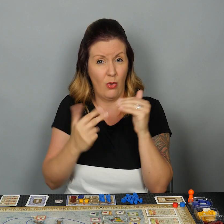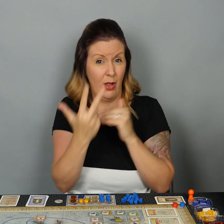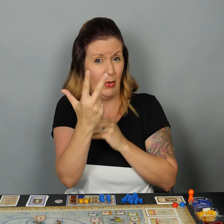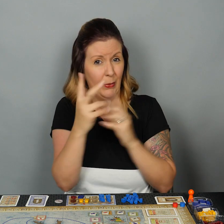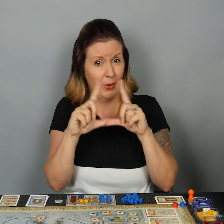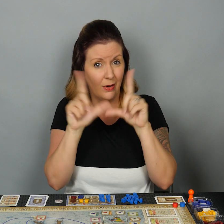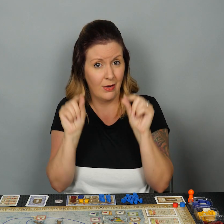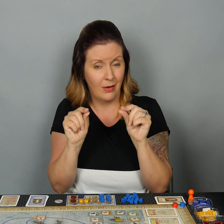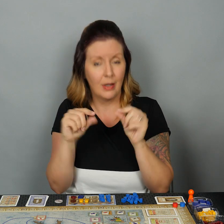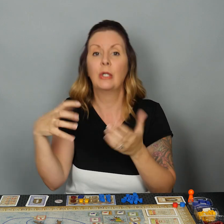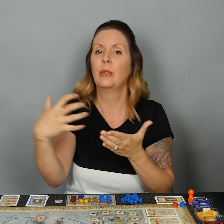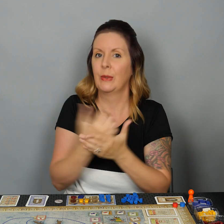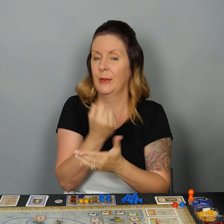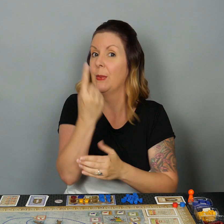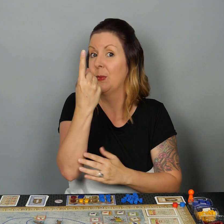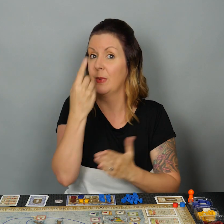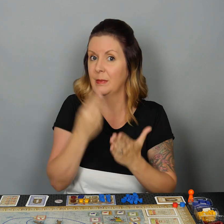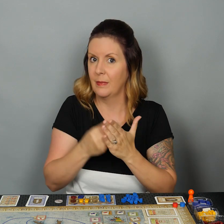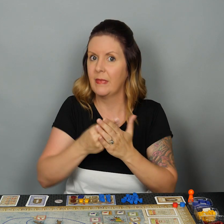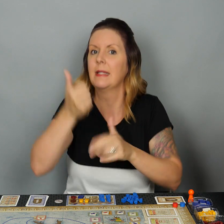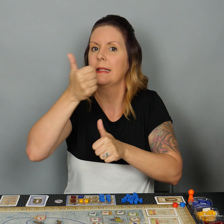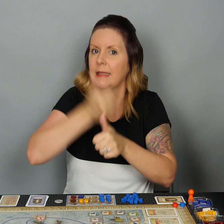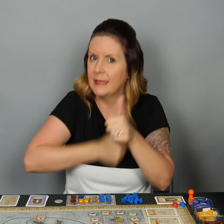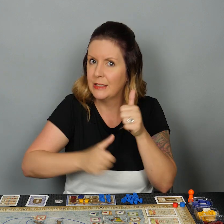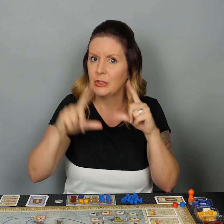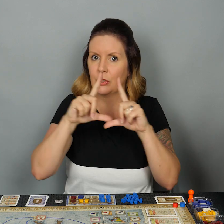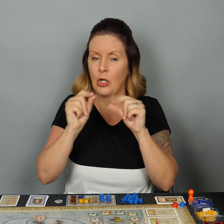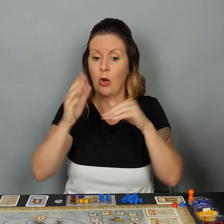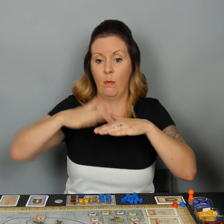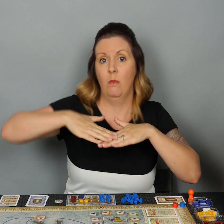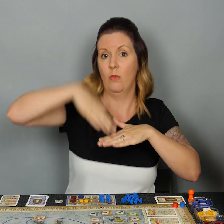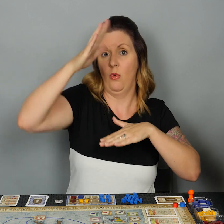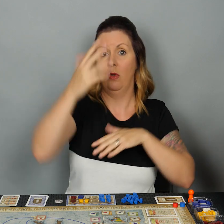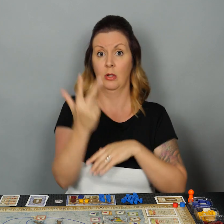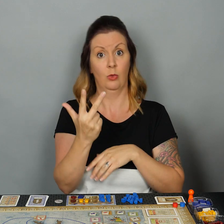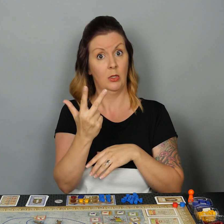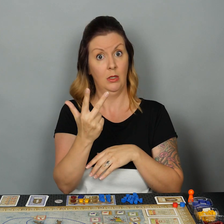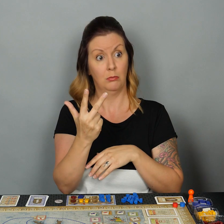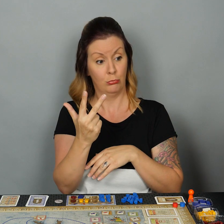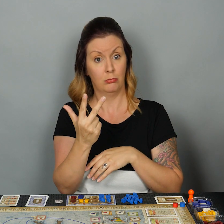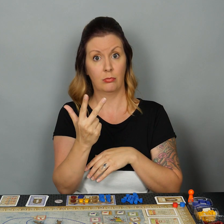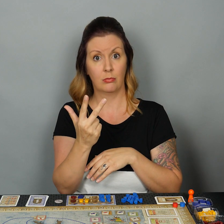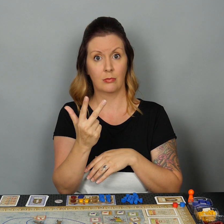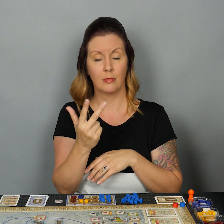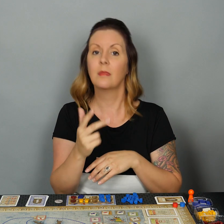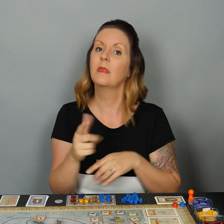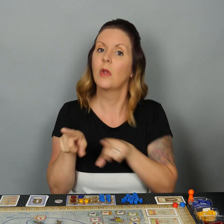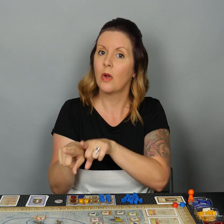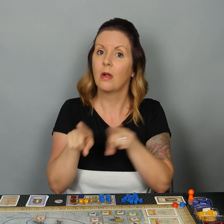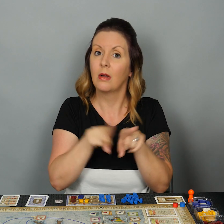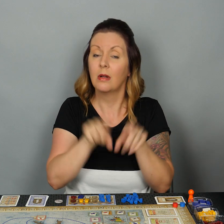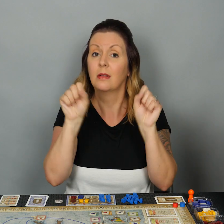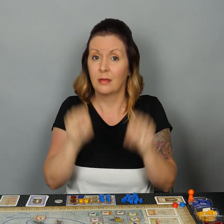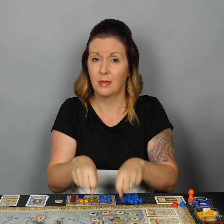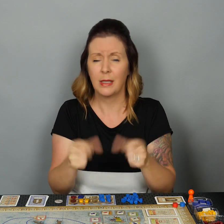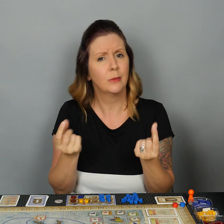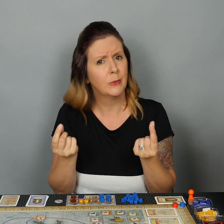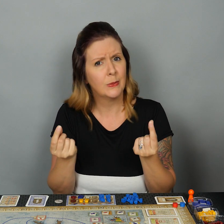For each card past the 3rd card picked up, you get 1 money.